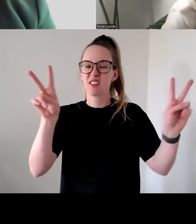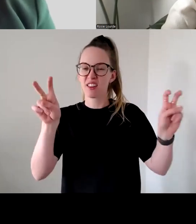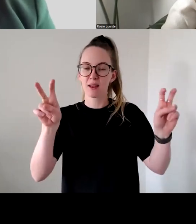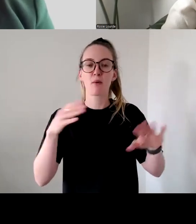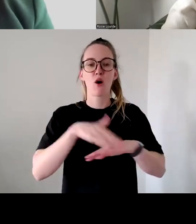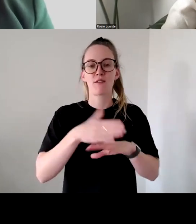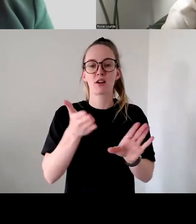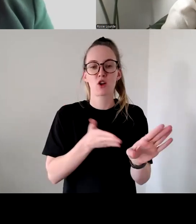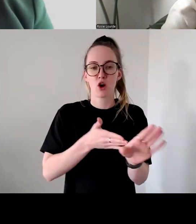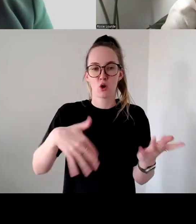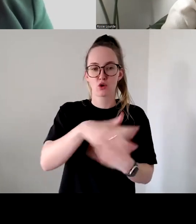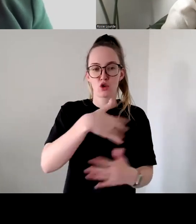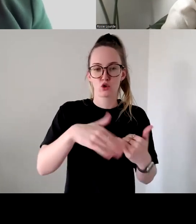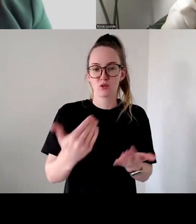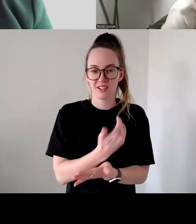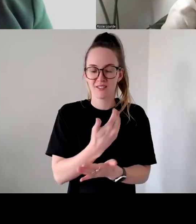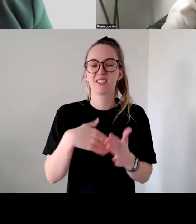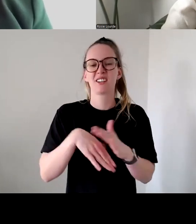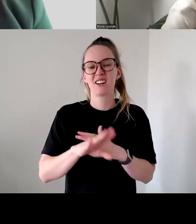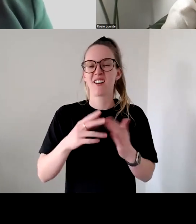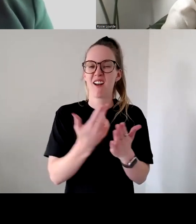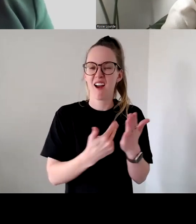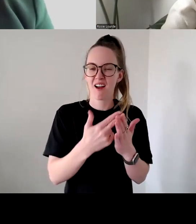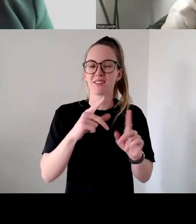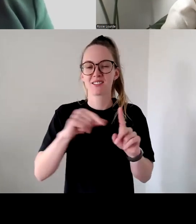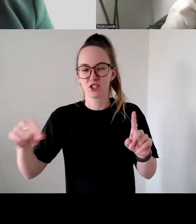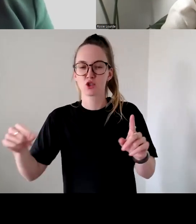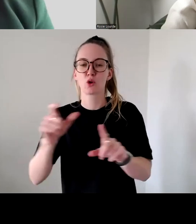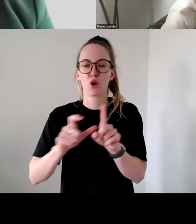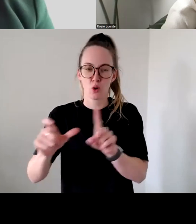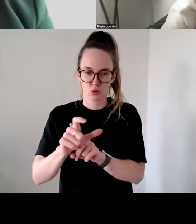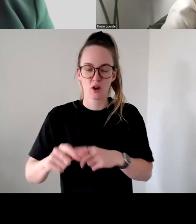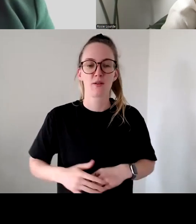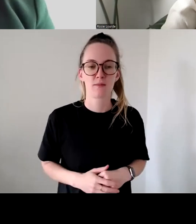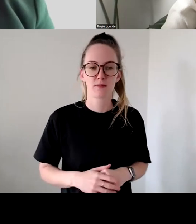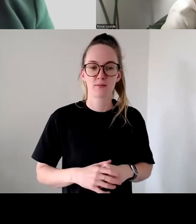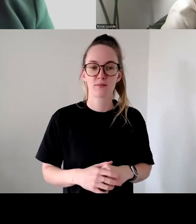in the arts, culture screen and digital game sector, and registrations will open soon,